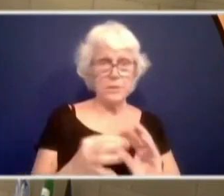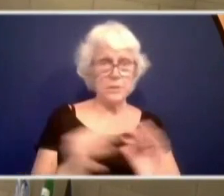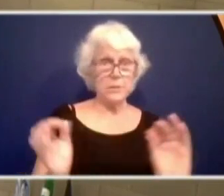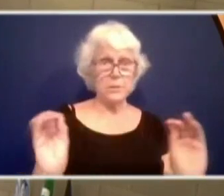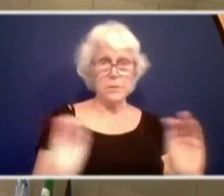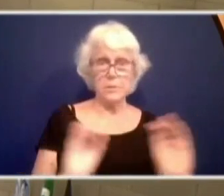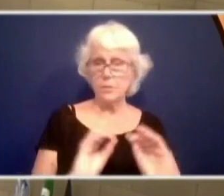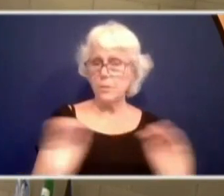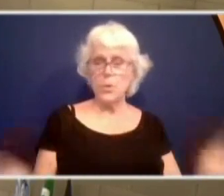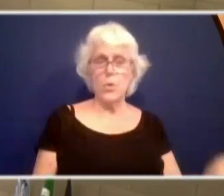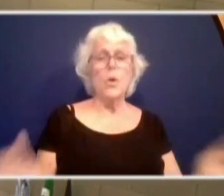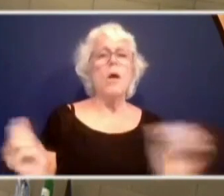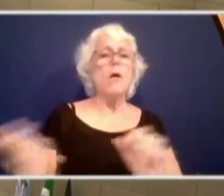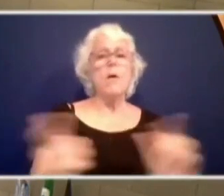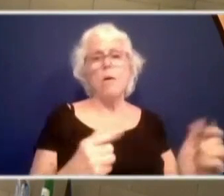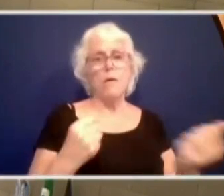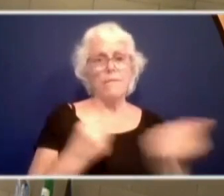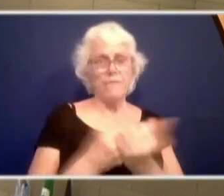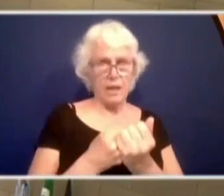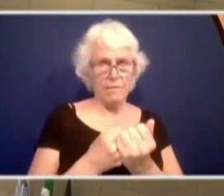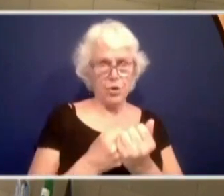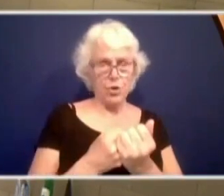so all those in favor. Uh,